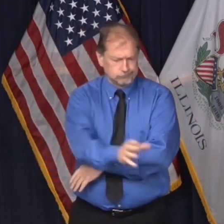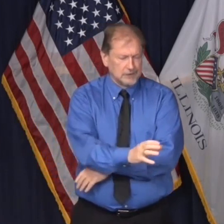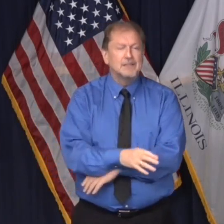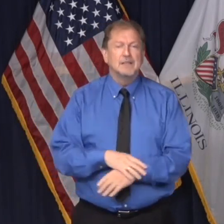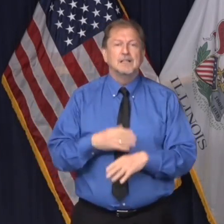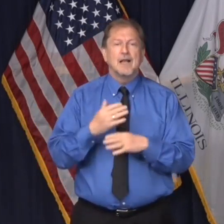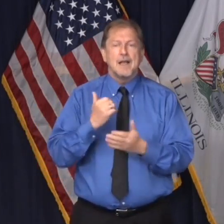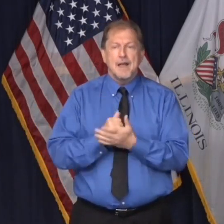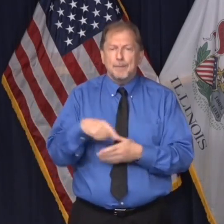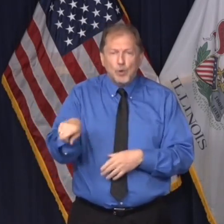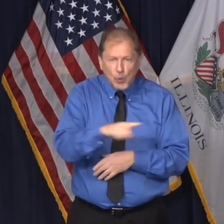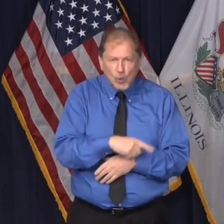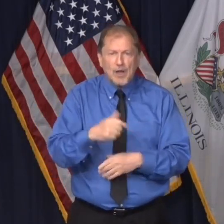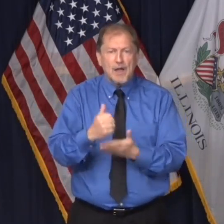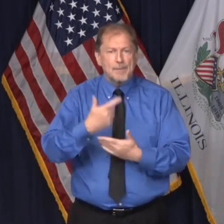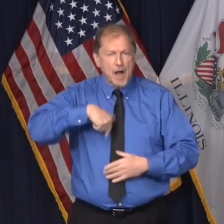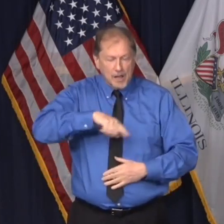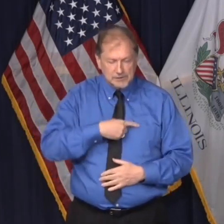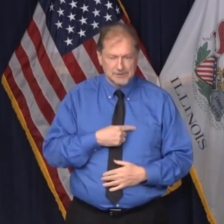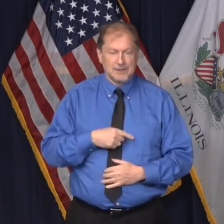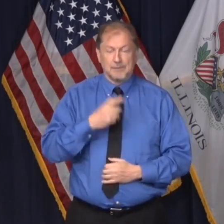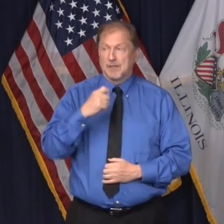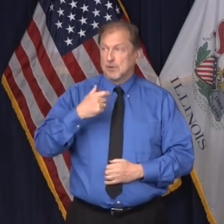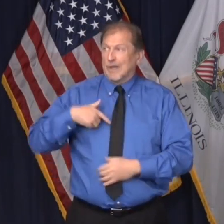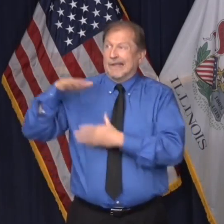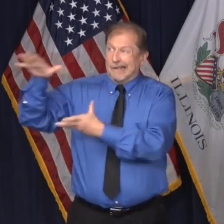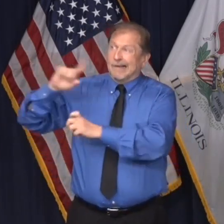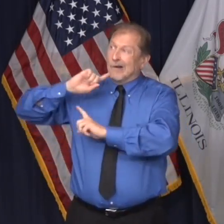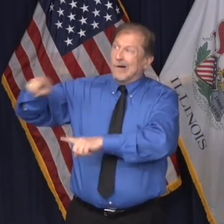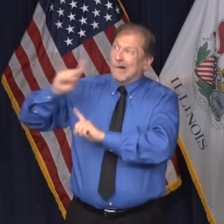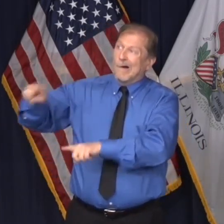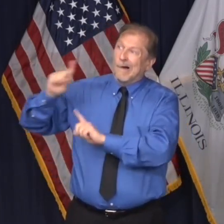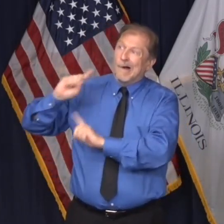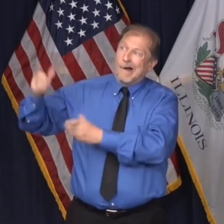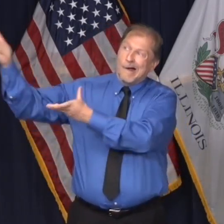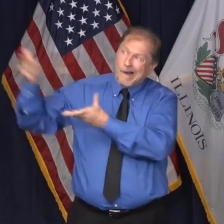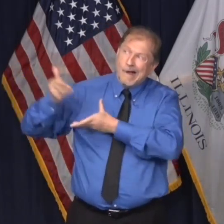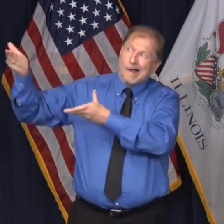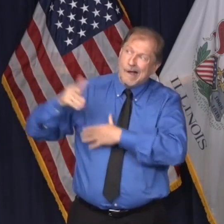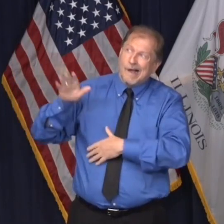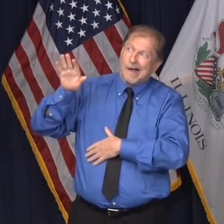IEMA. AGAIN IT IS FAST, IT'S FREE, IT